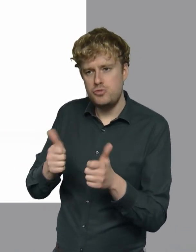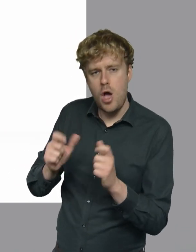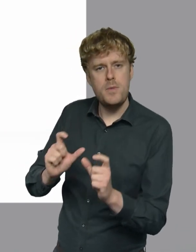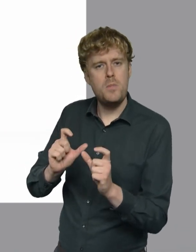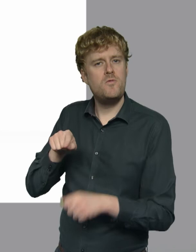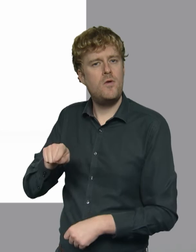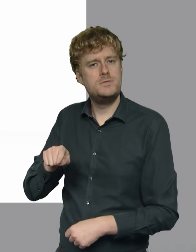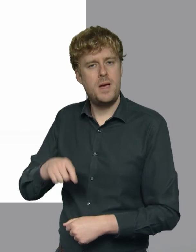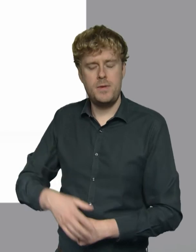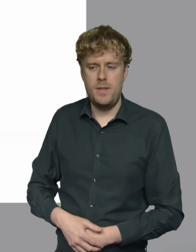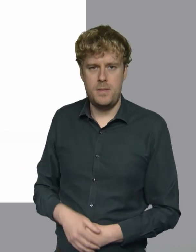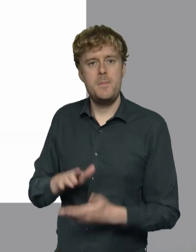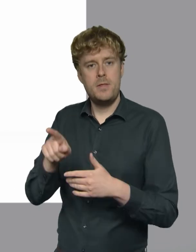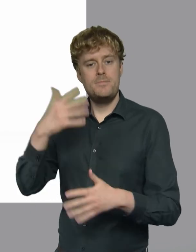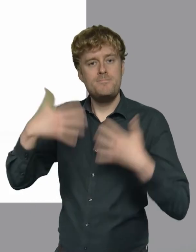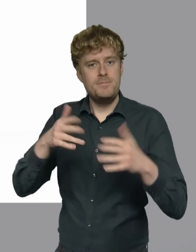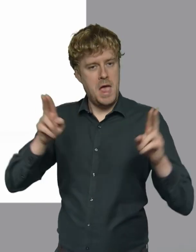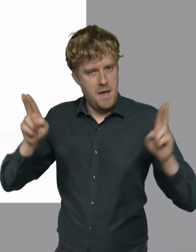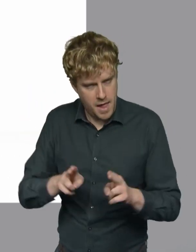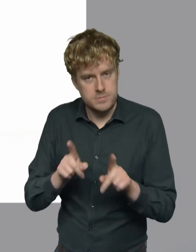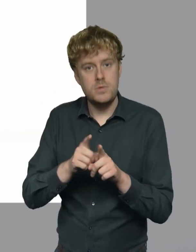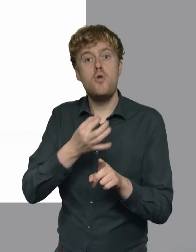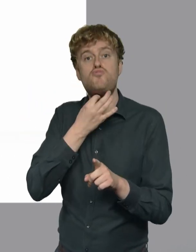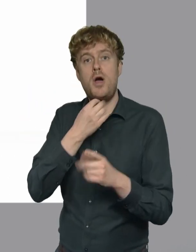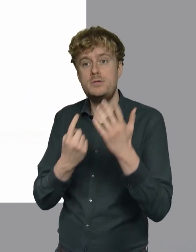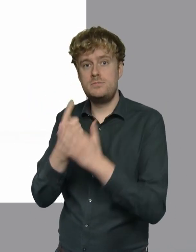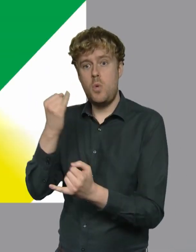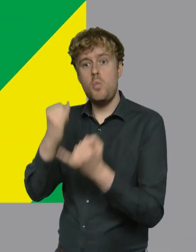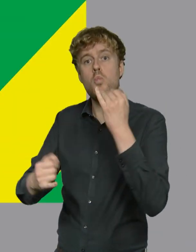Minimise movement of the injured area to prevent pain and further injury.